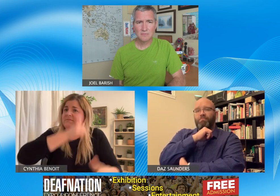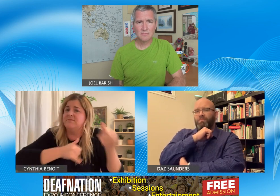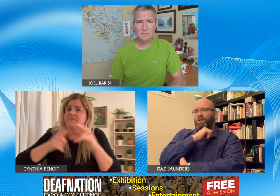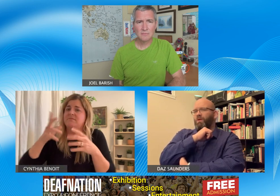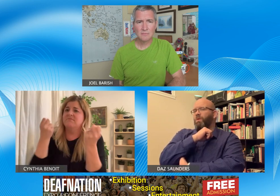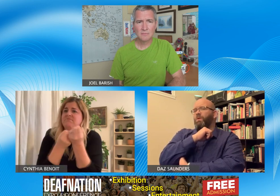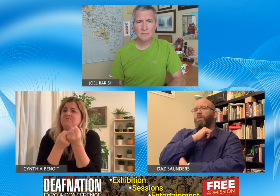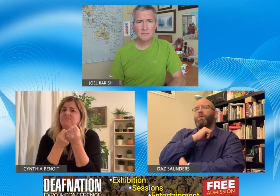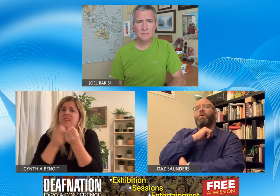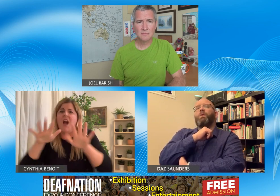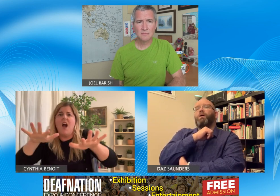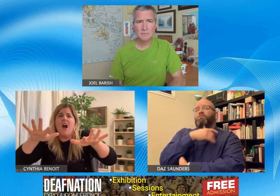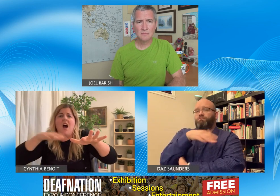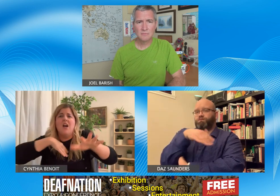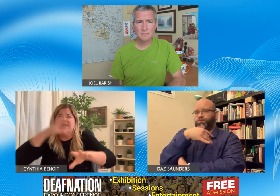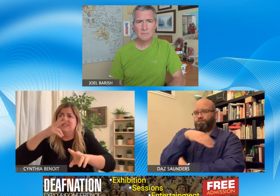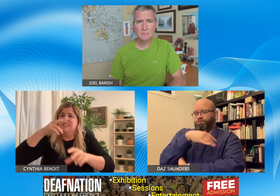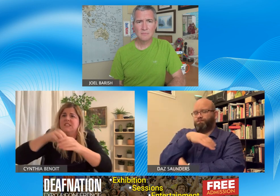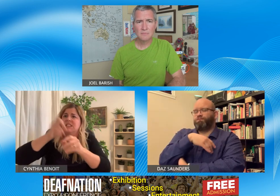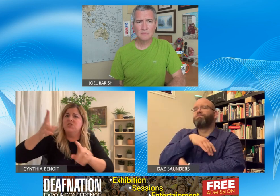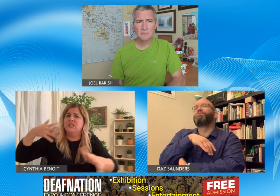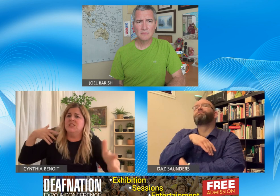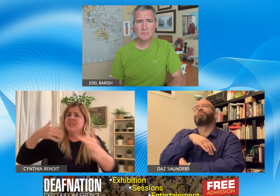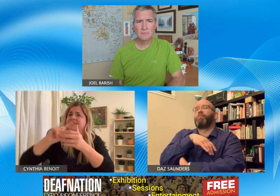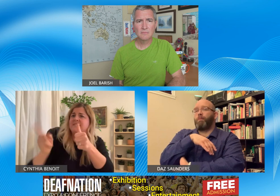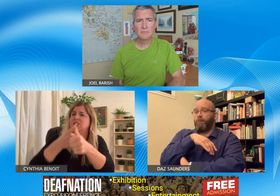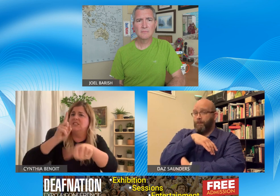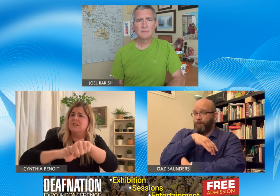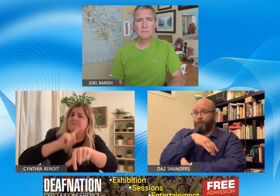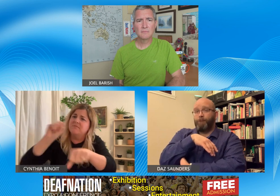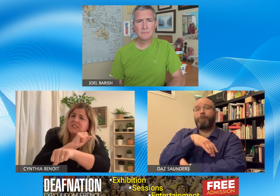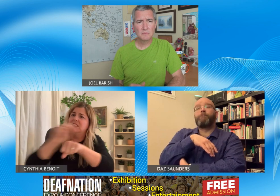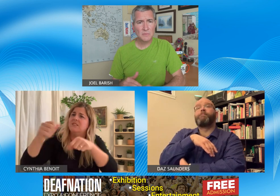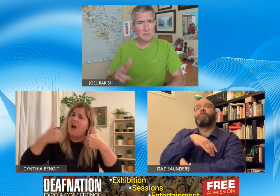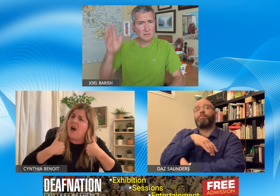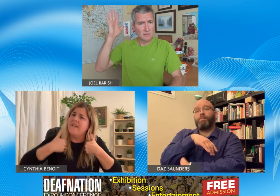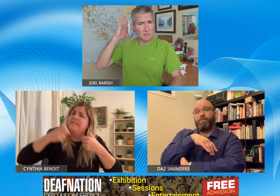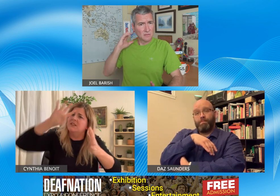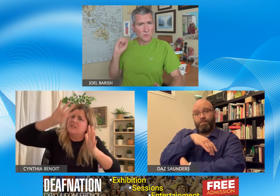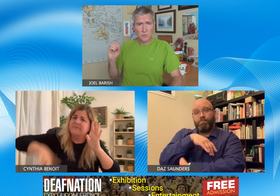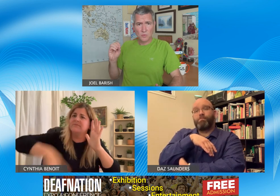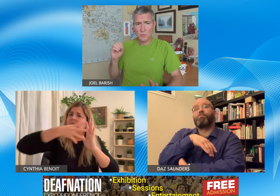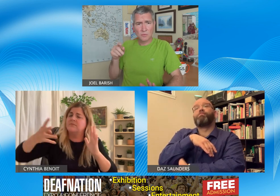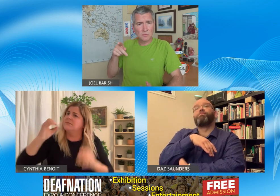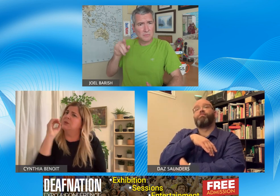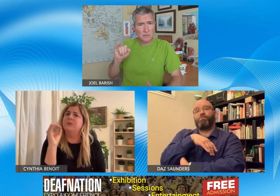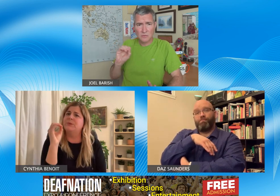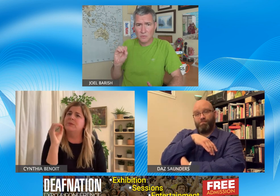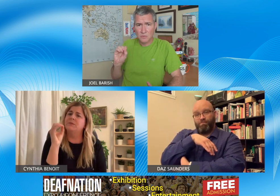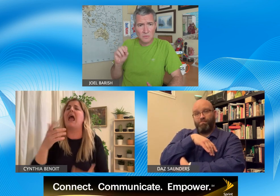The support was rather abundant. People claimed they’ve never seen such a thing before. An extensive index.